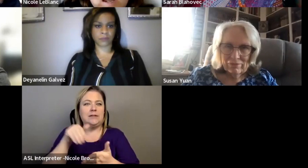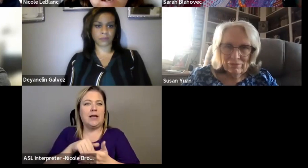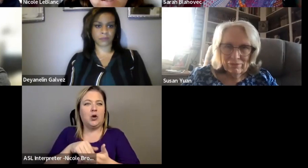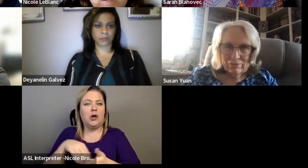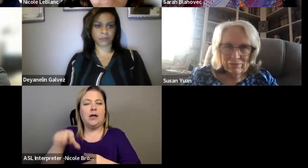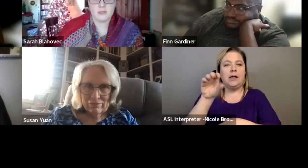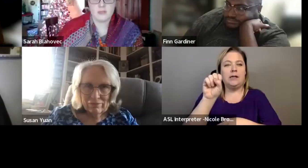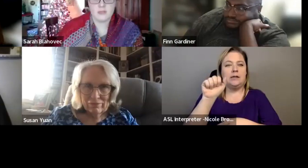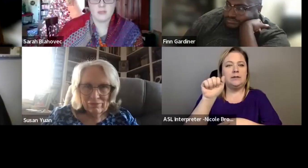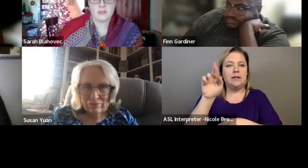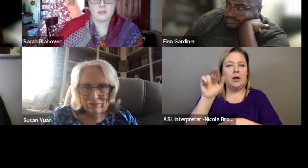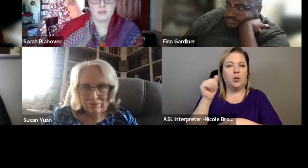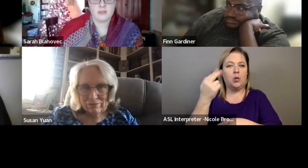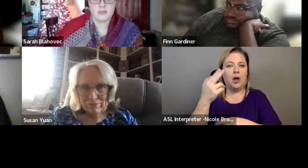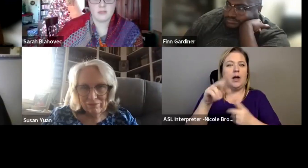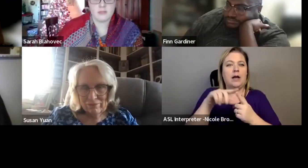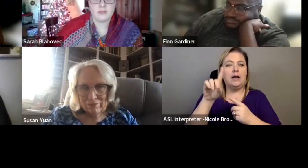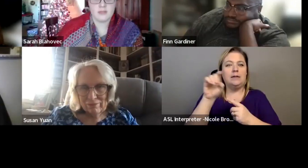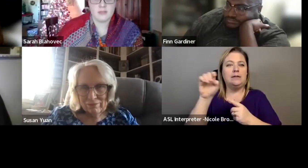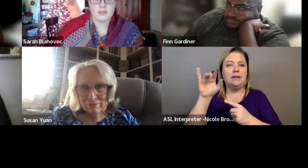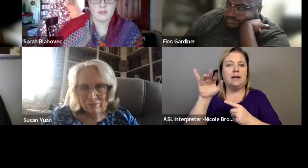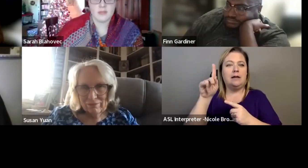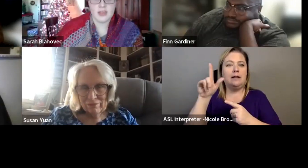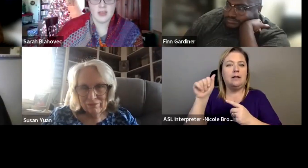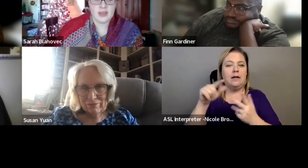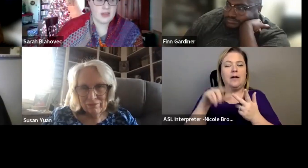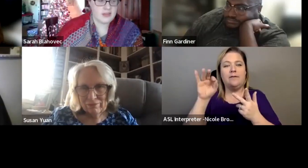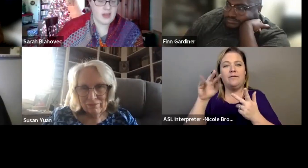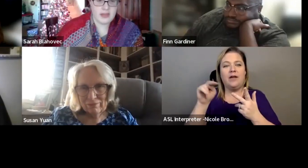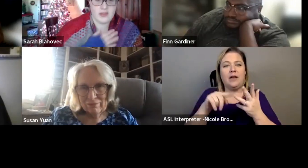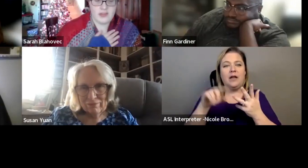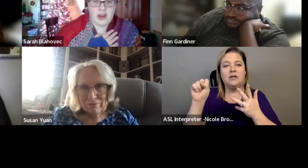D'Angelo and Finn and Susan Z order. Sarah Blahovec: Yes, this is